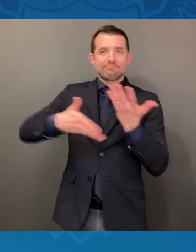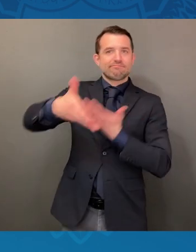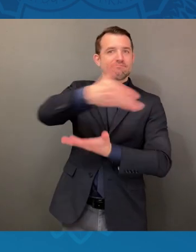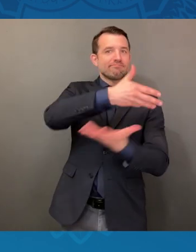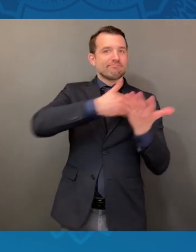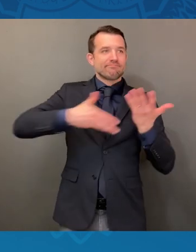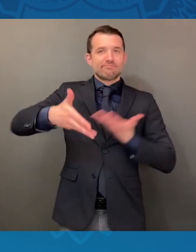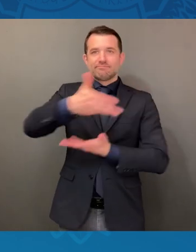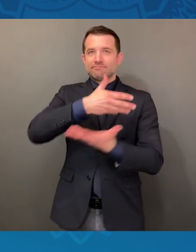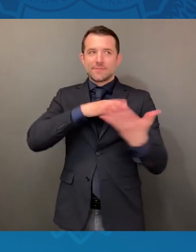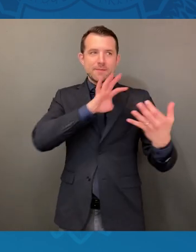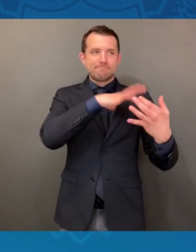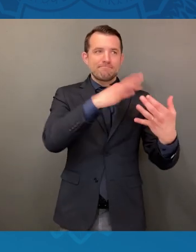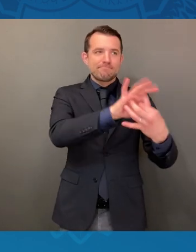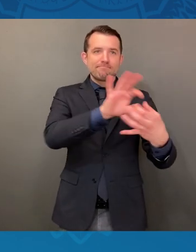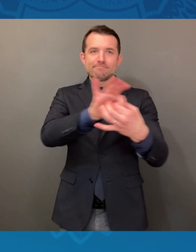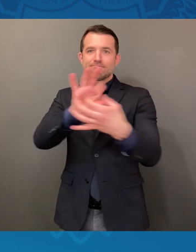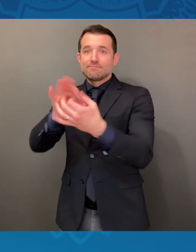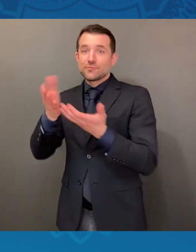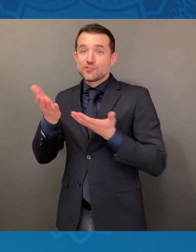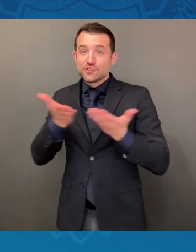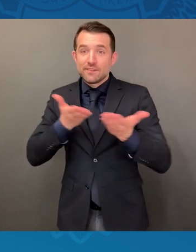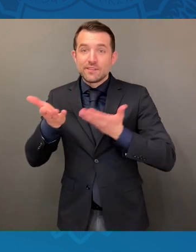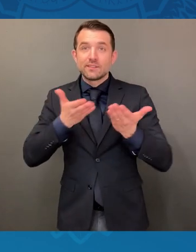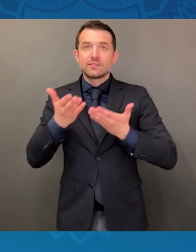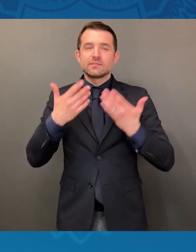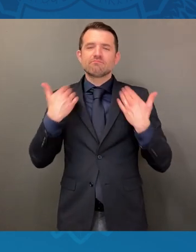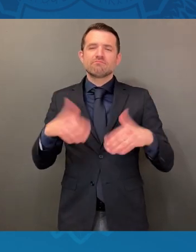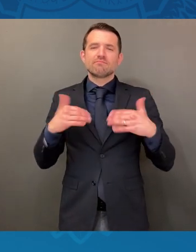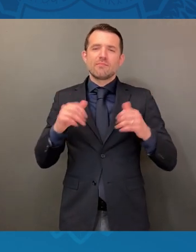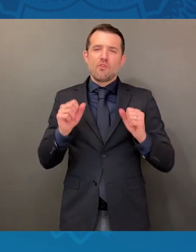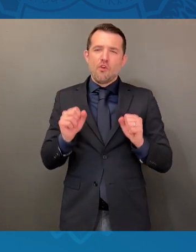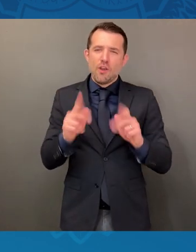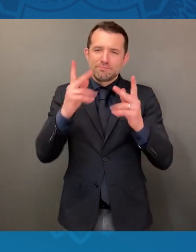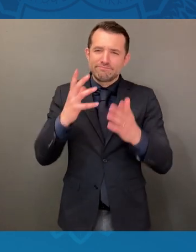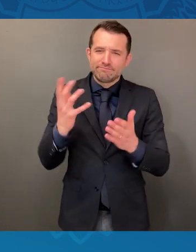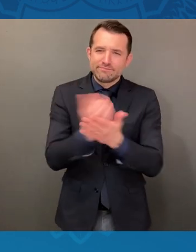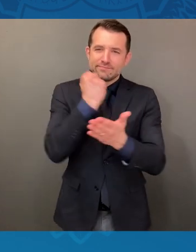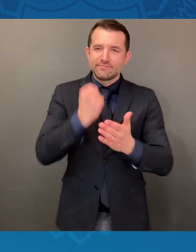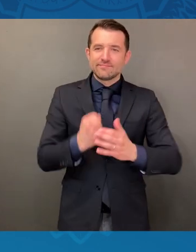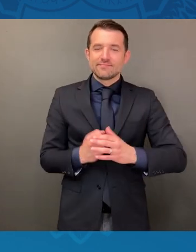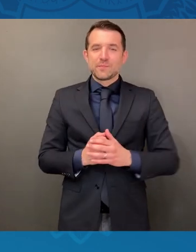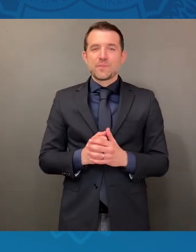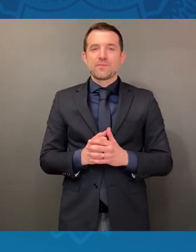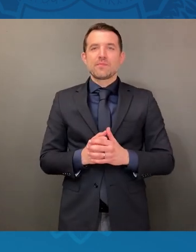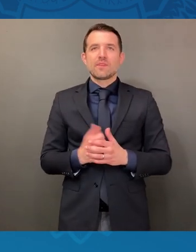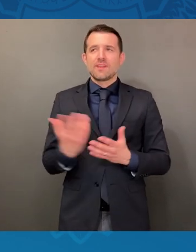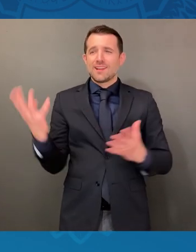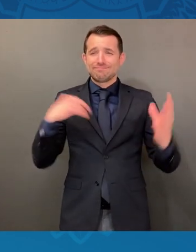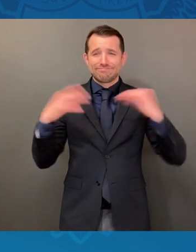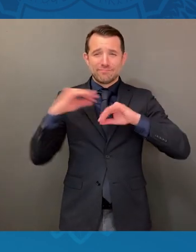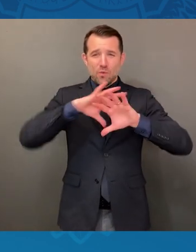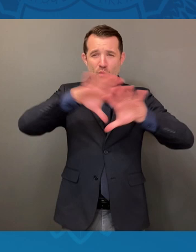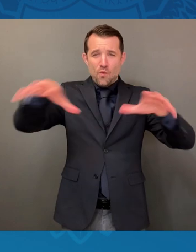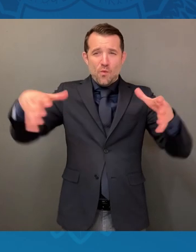and think about the opportunity that it includes. All of that, which is about community and communication and connection,